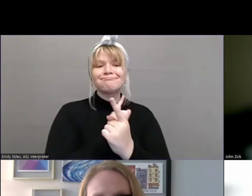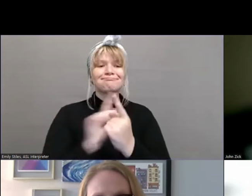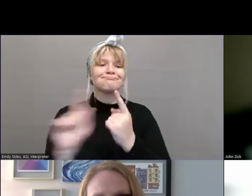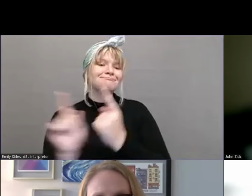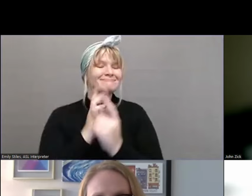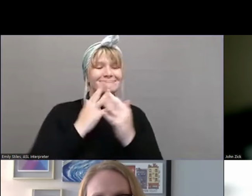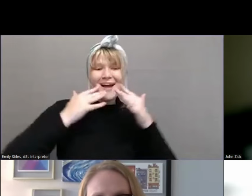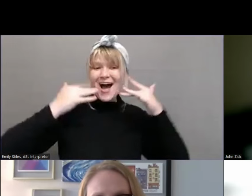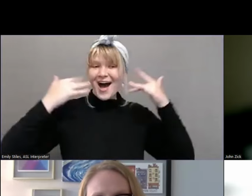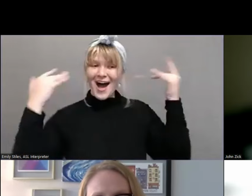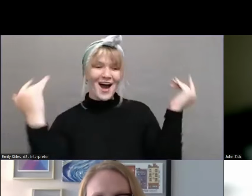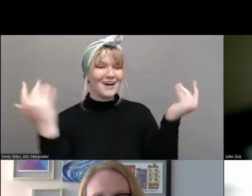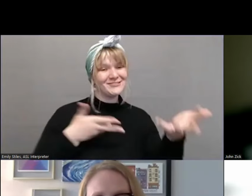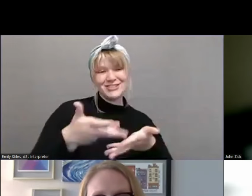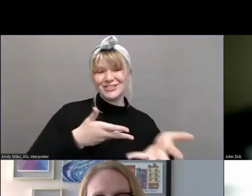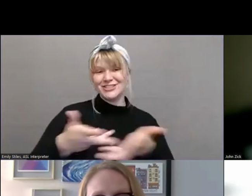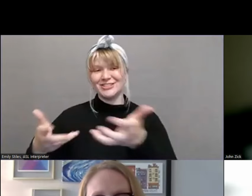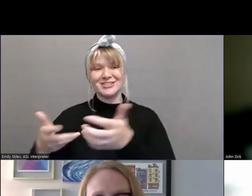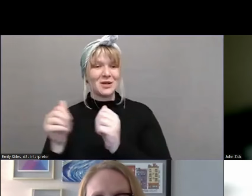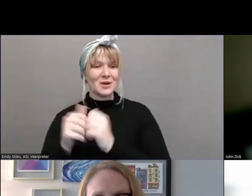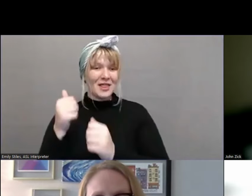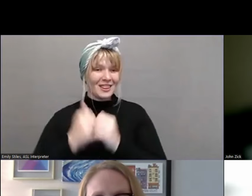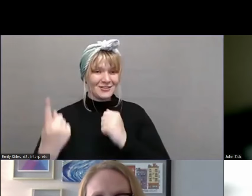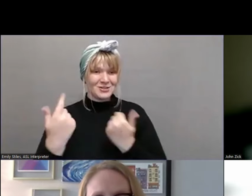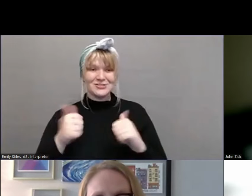is always trying to make those connections.